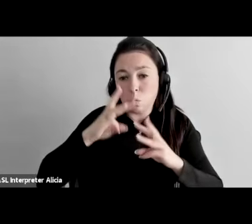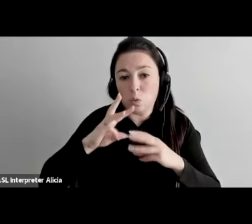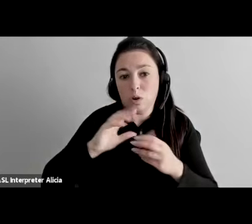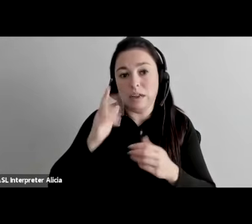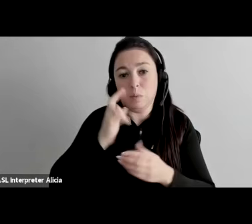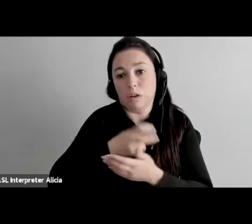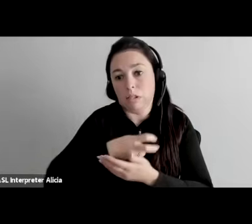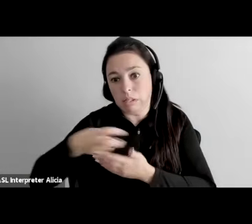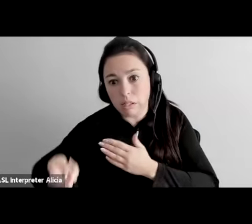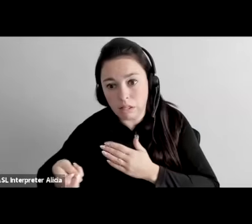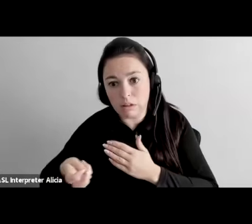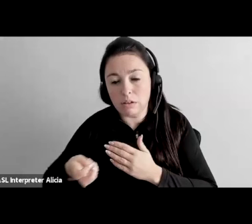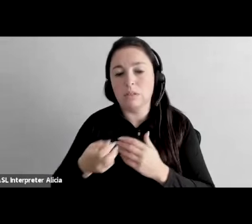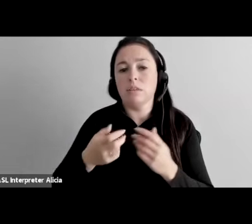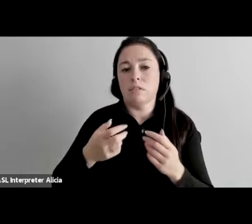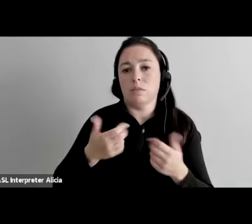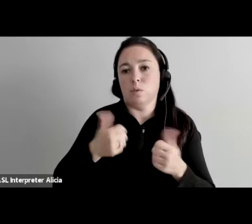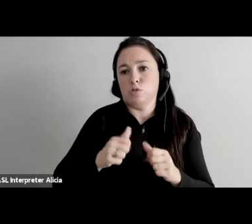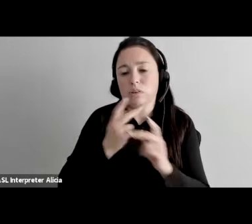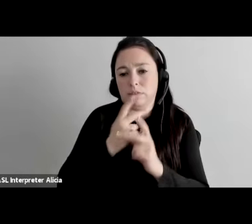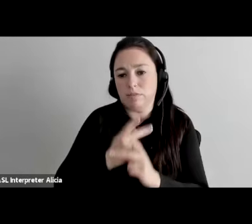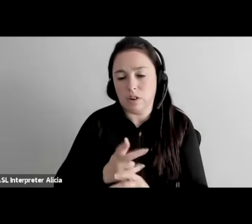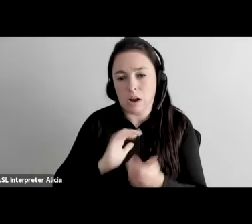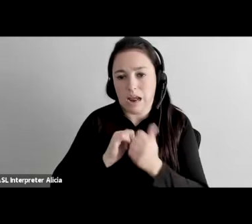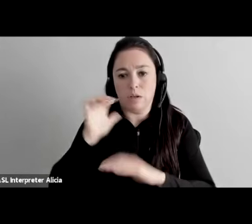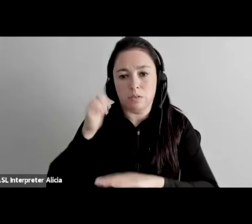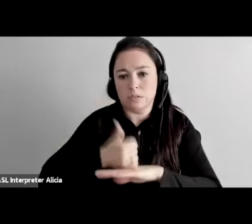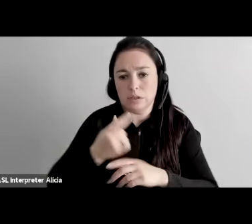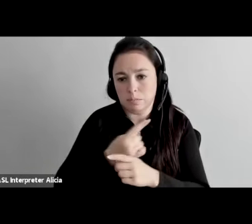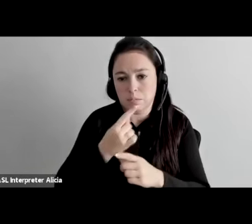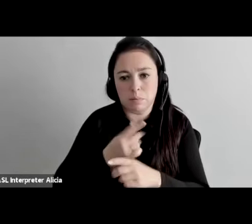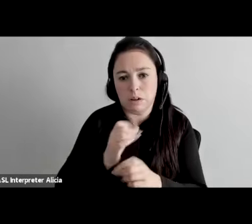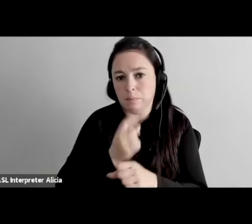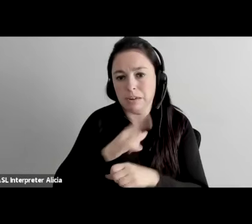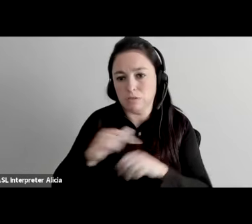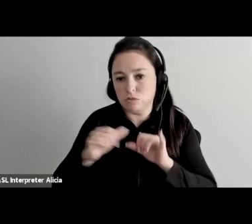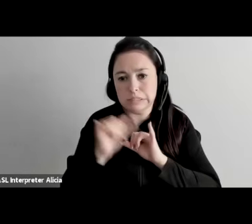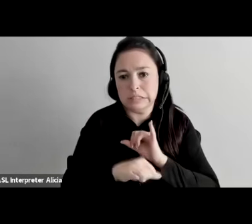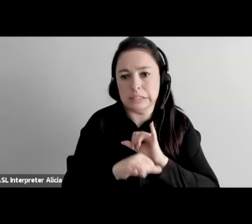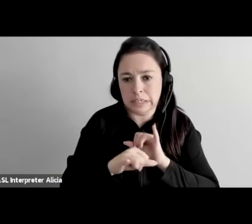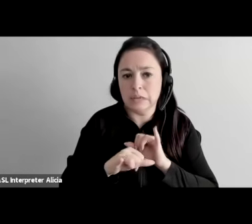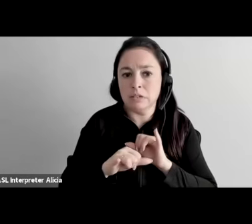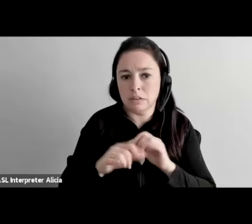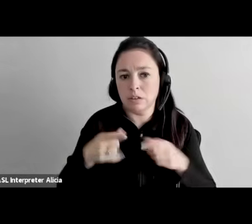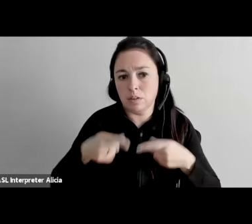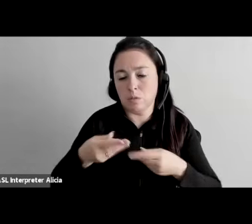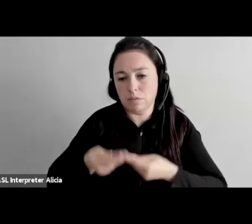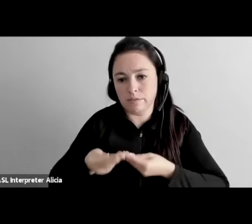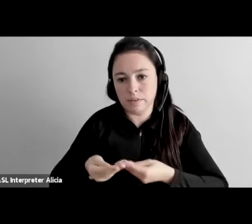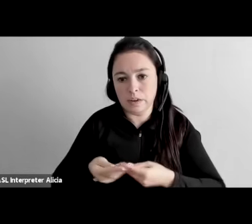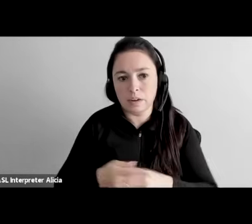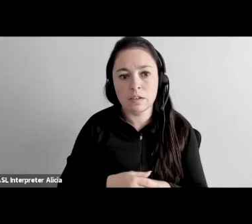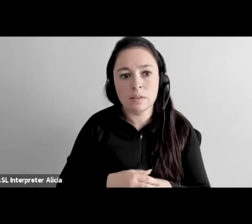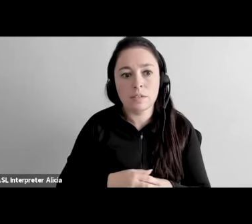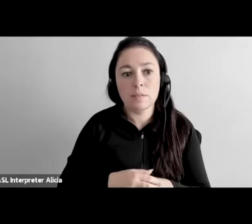How was I supposed to recreate this at home? I include the middle picture to try to help further